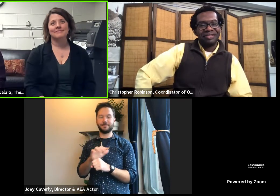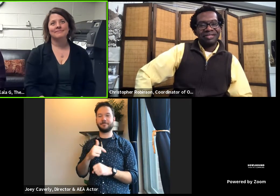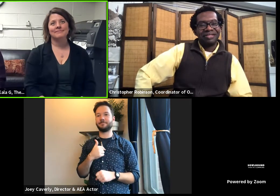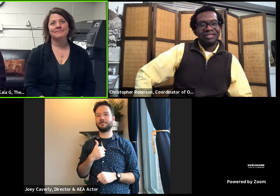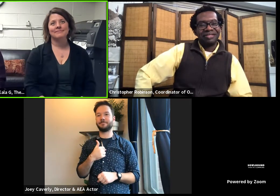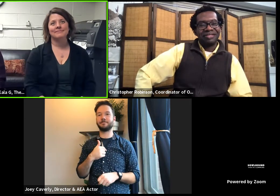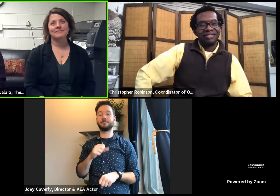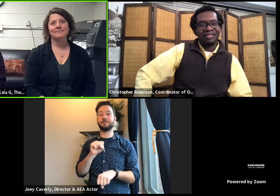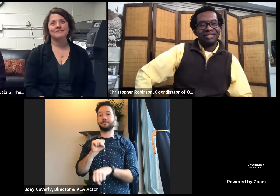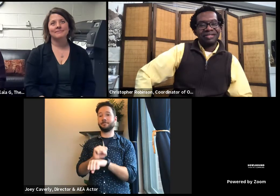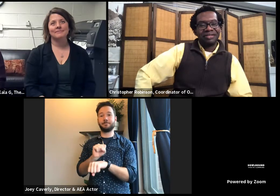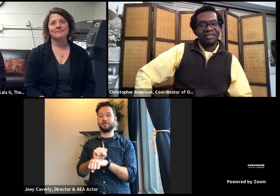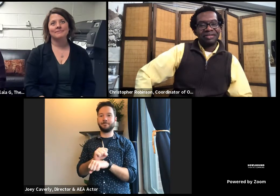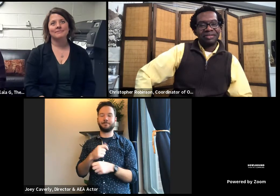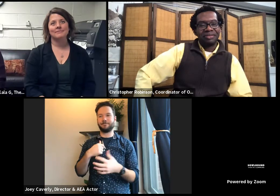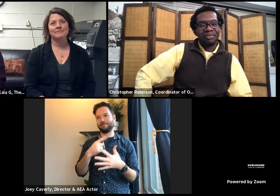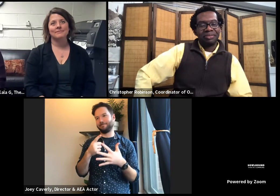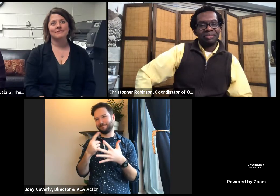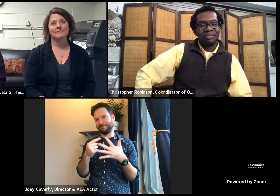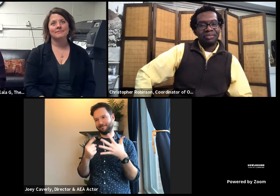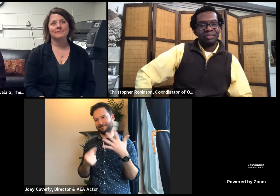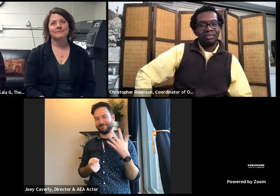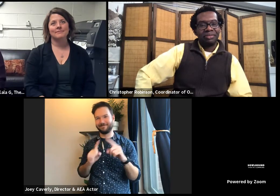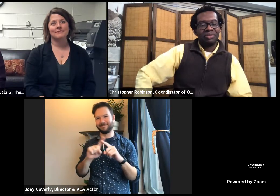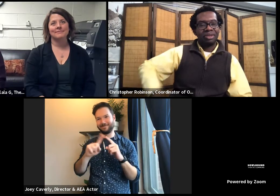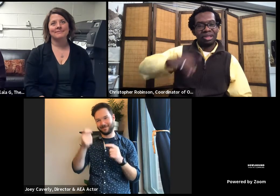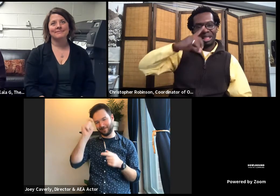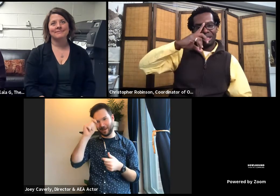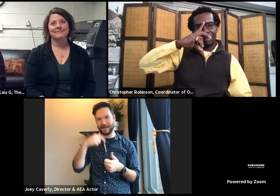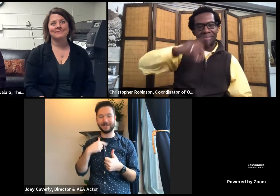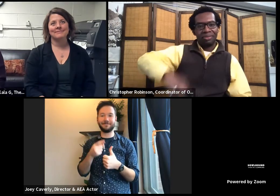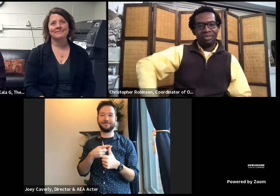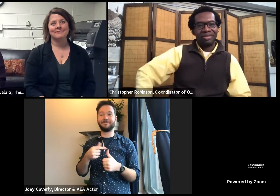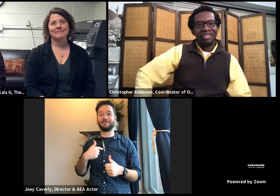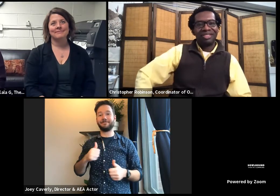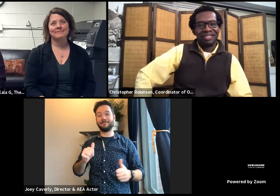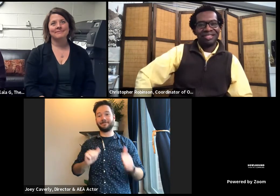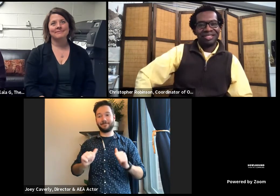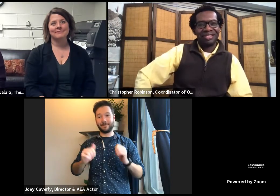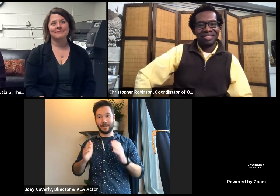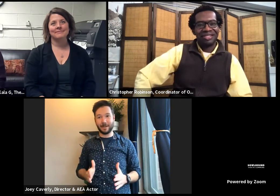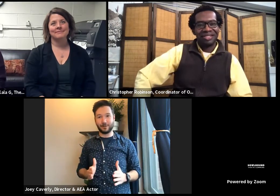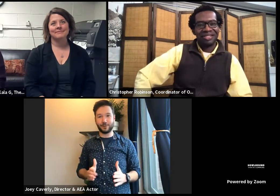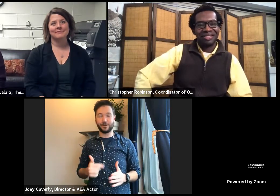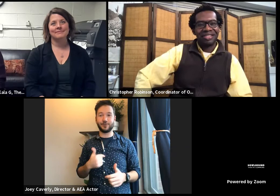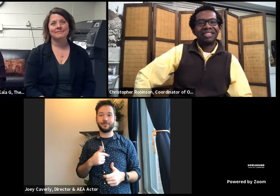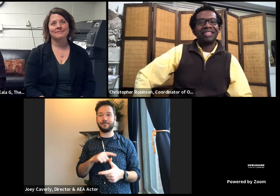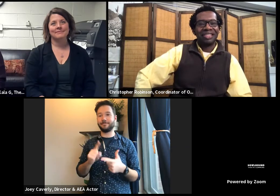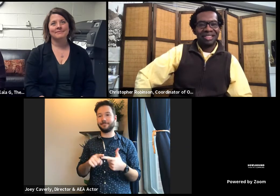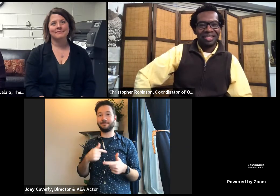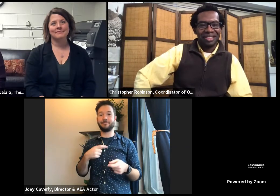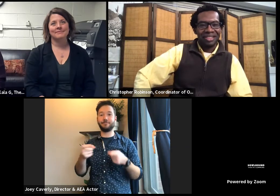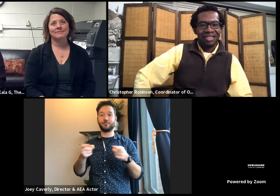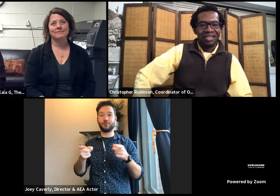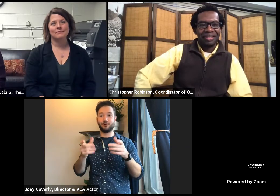Currently I'm in the DC area, and I wear a lot of hats as well. I'm primarily an actor.